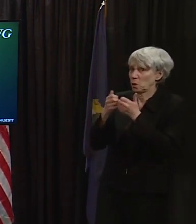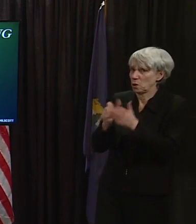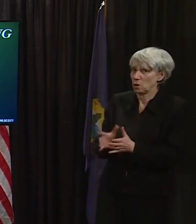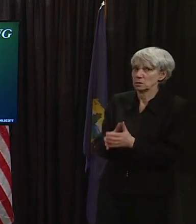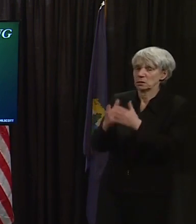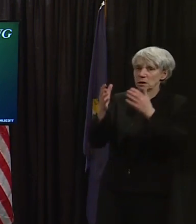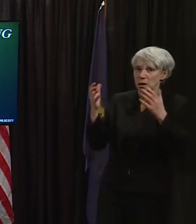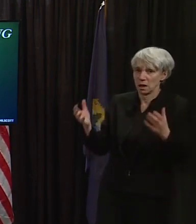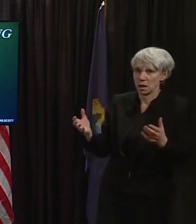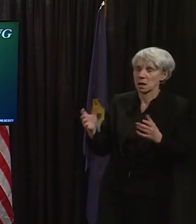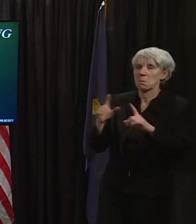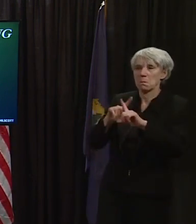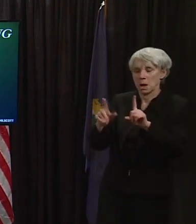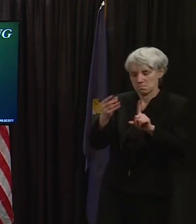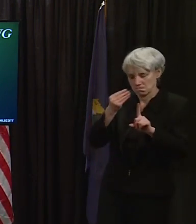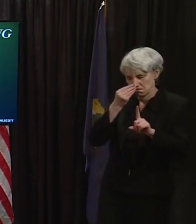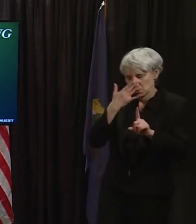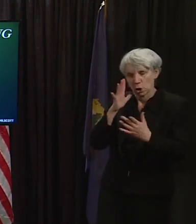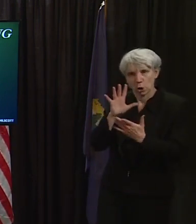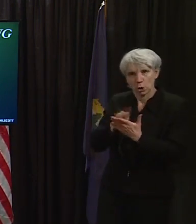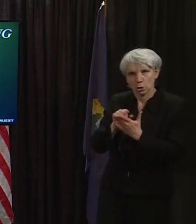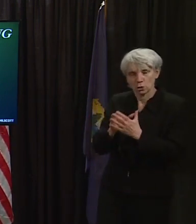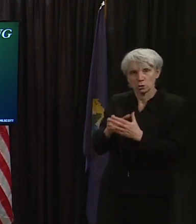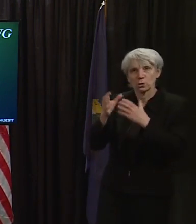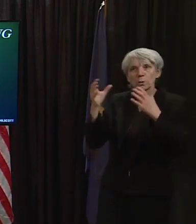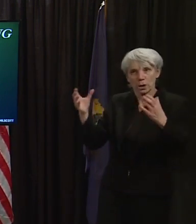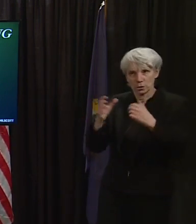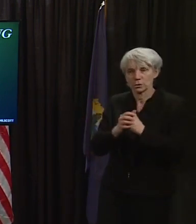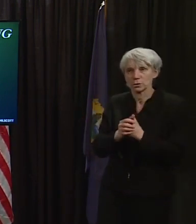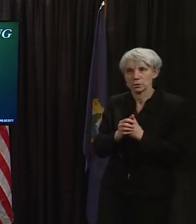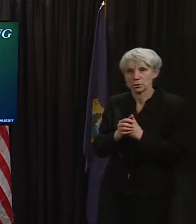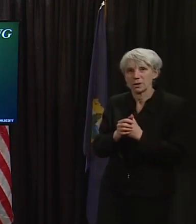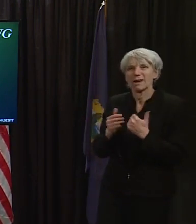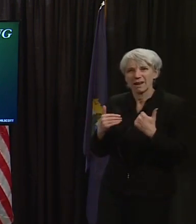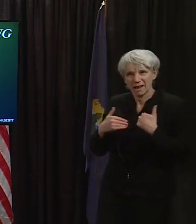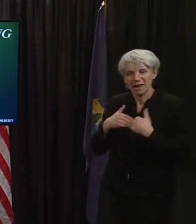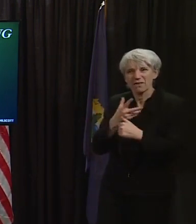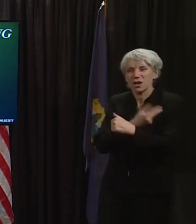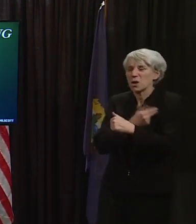vaccines that are incredibly effective at protecting us from severe disease.